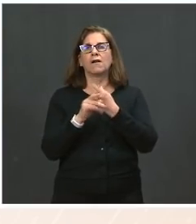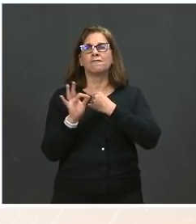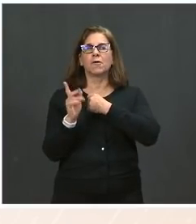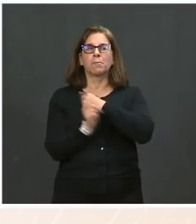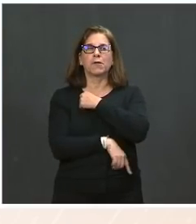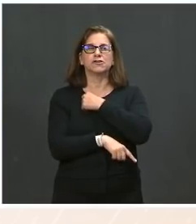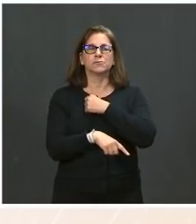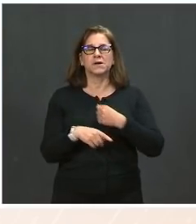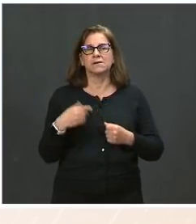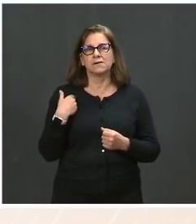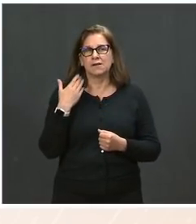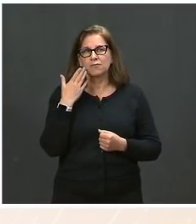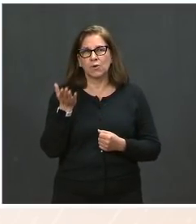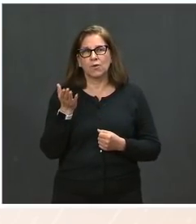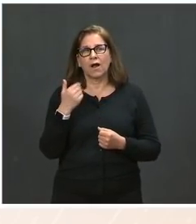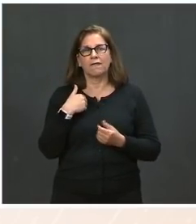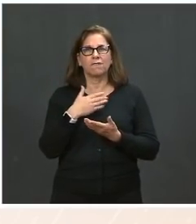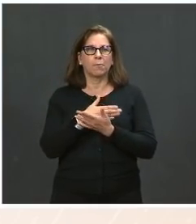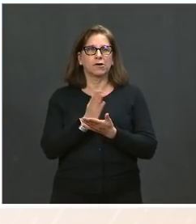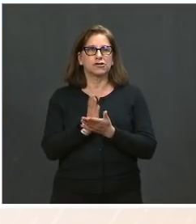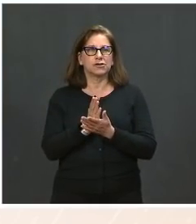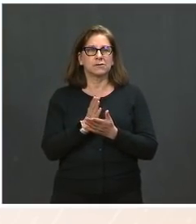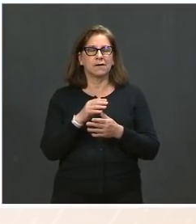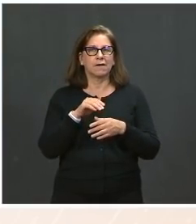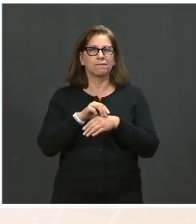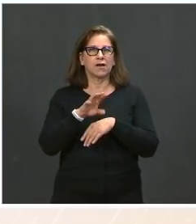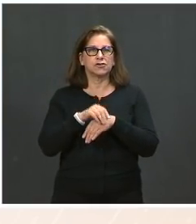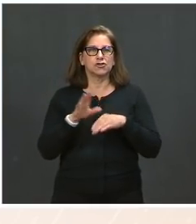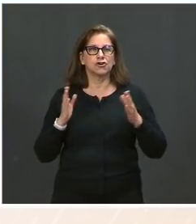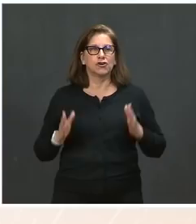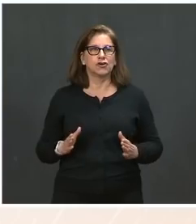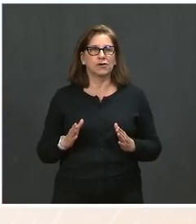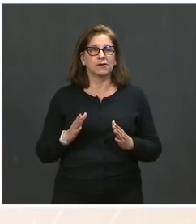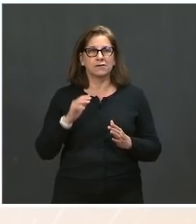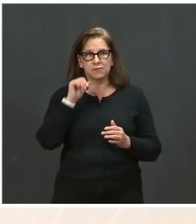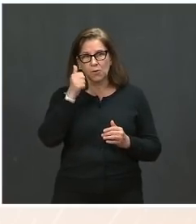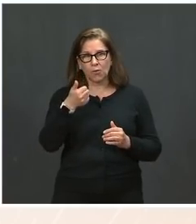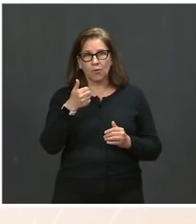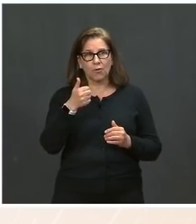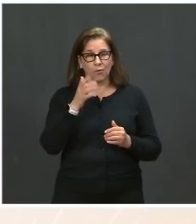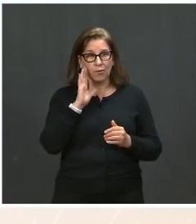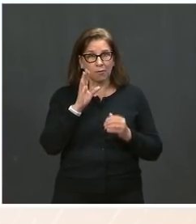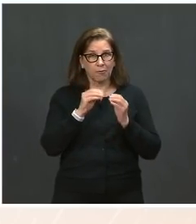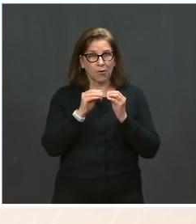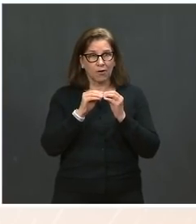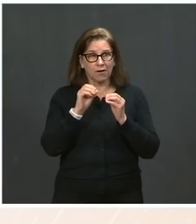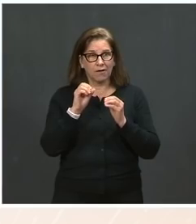We can't overload you on a Friday. The Press: I have one more thing about infrastructure. I know that you mentioned Secretary Buttigieg would be here tomorrow.